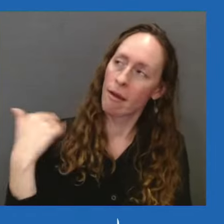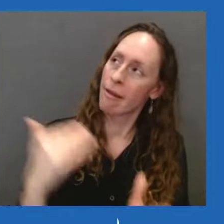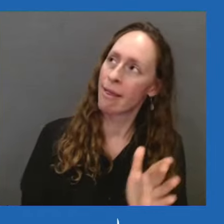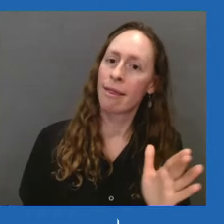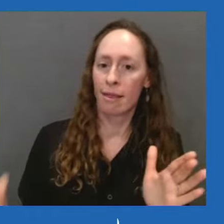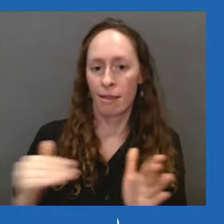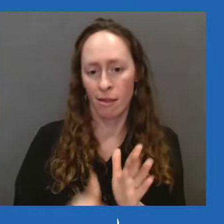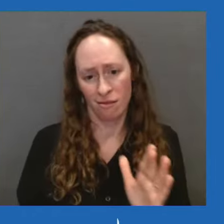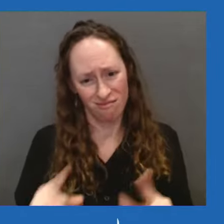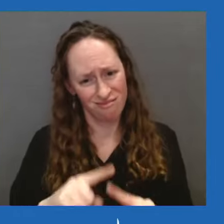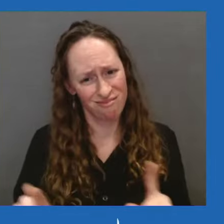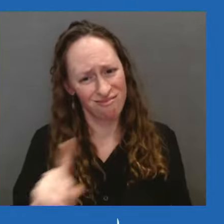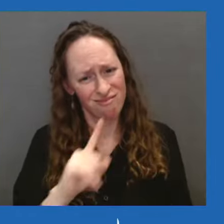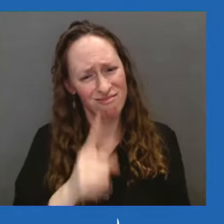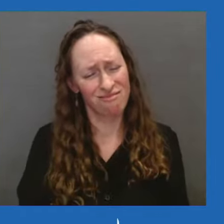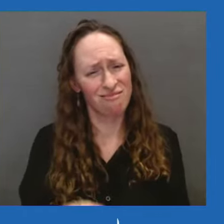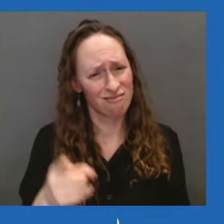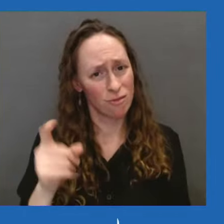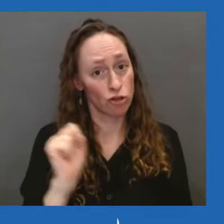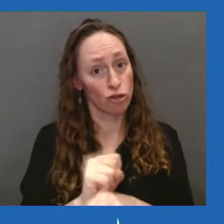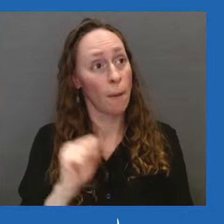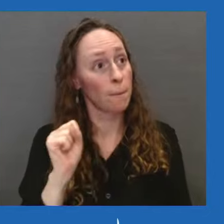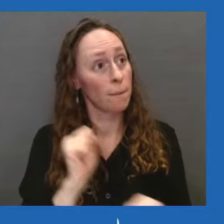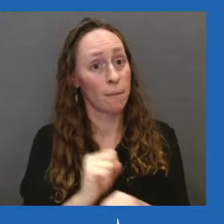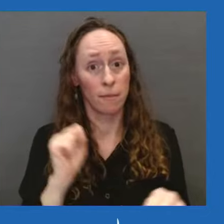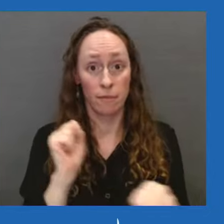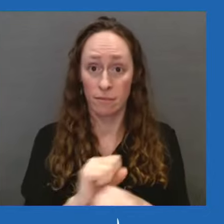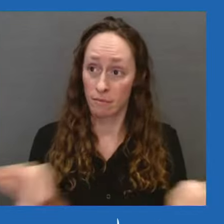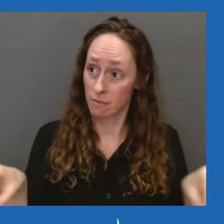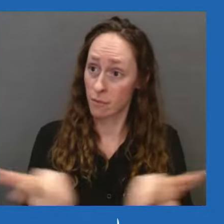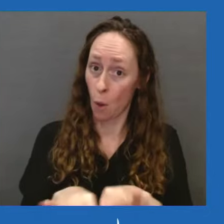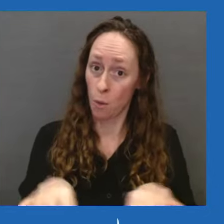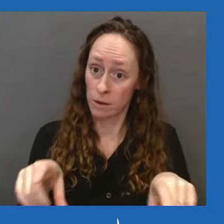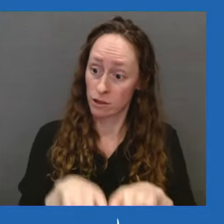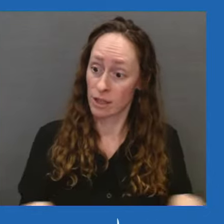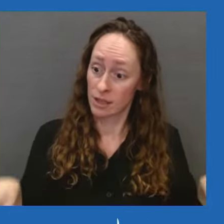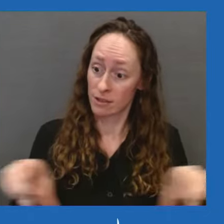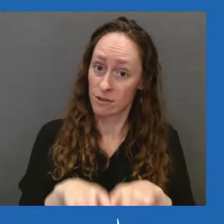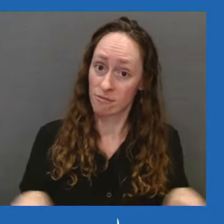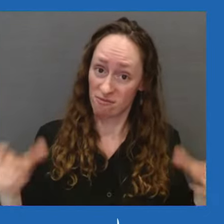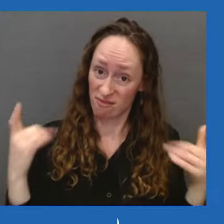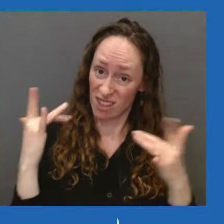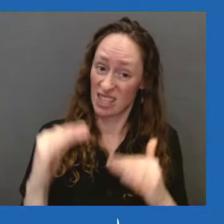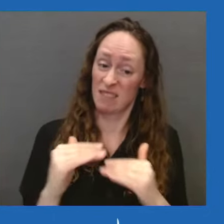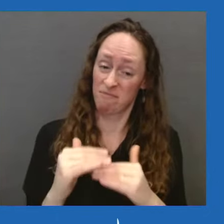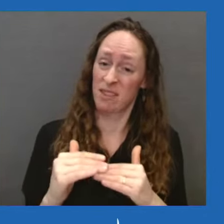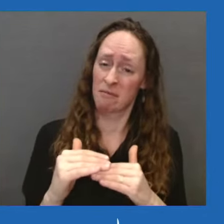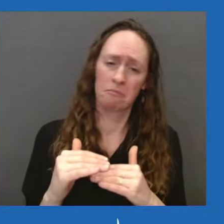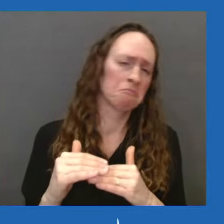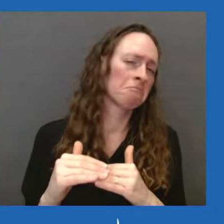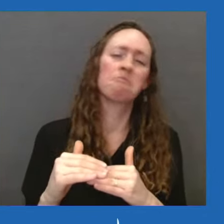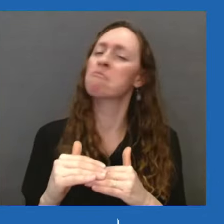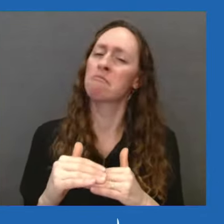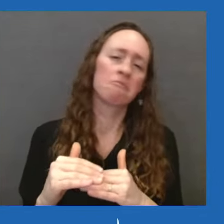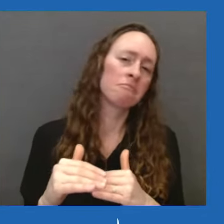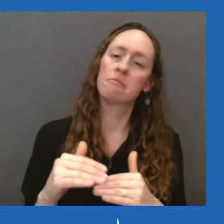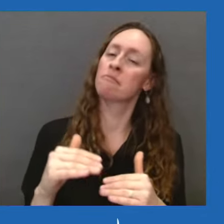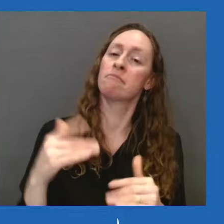It's about your dignity. It's about being treated with respect. It's about being able to look your kid in the eye and say,